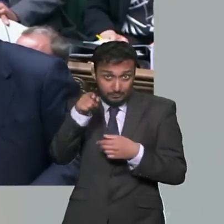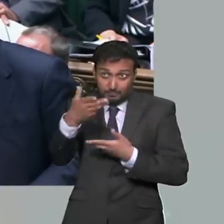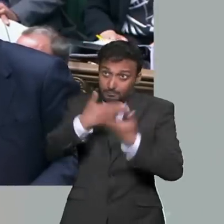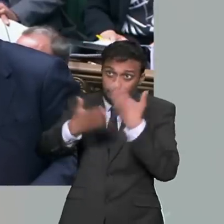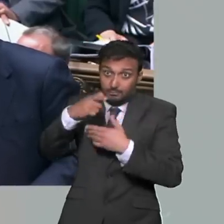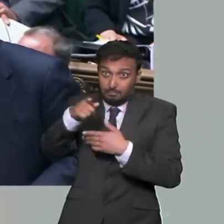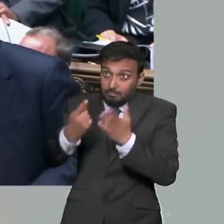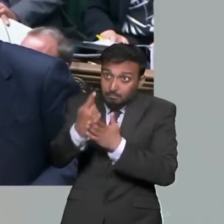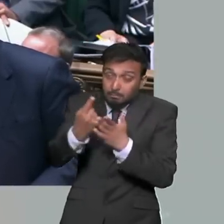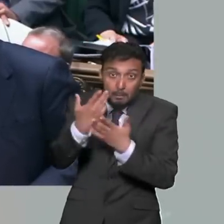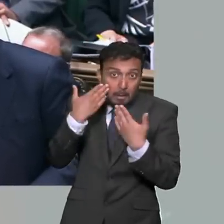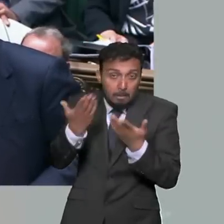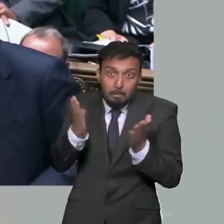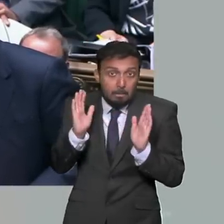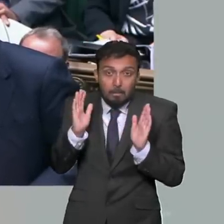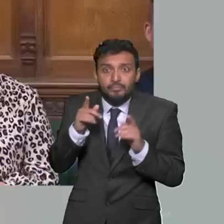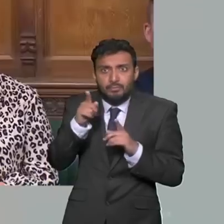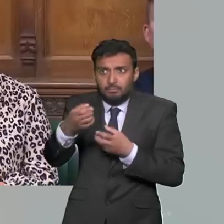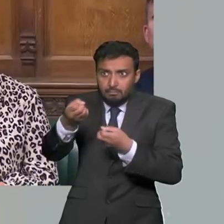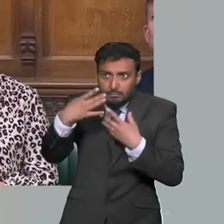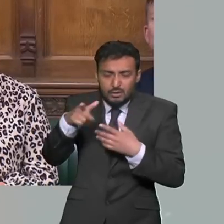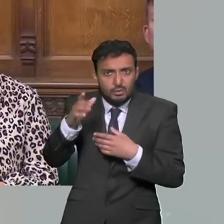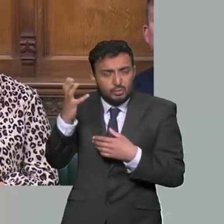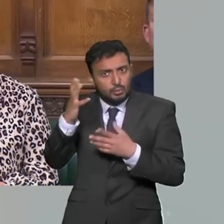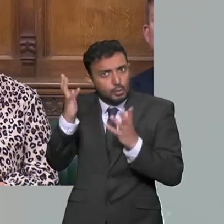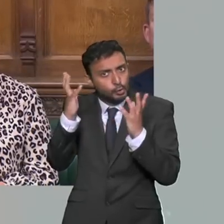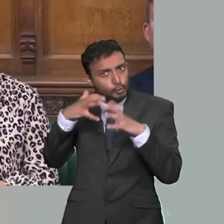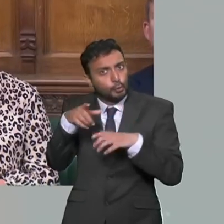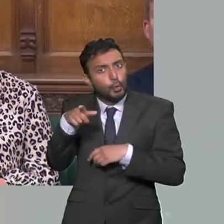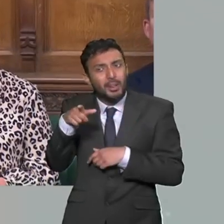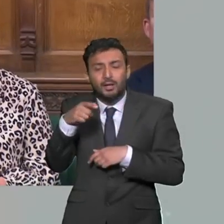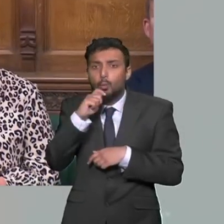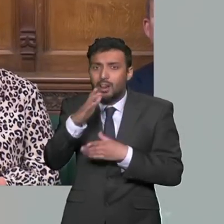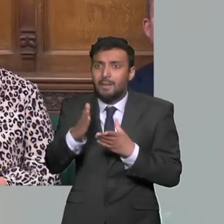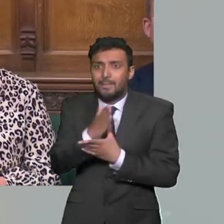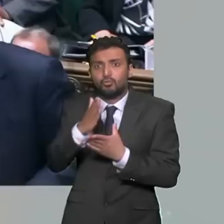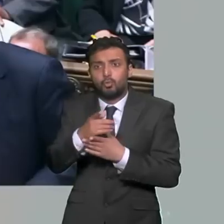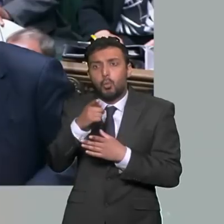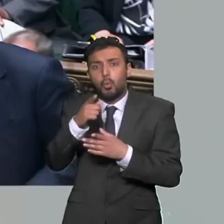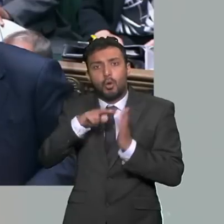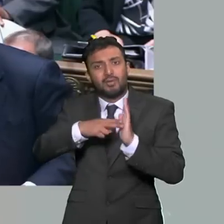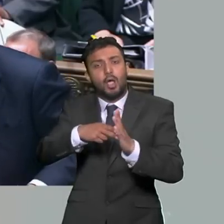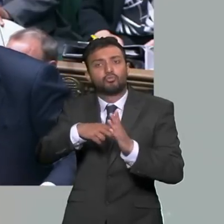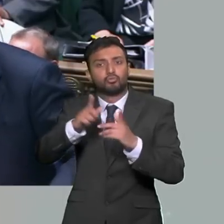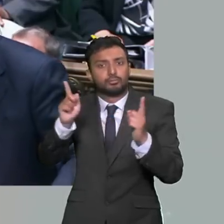What she says is very concerning and I will make sure that she gets a meeting with the relevant Minister as soon as possible.